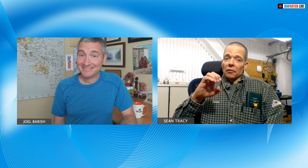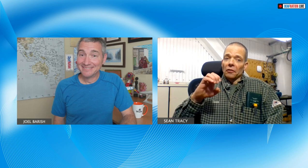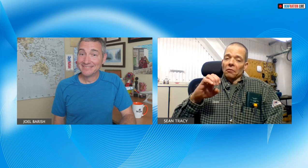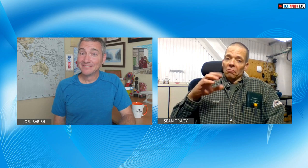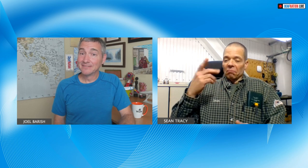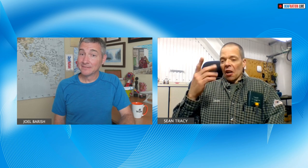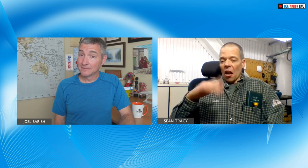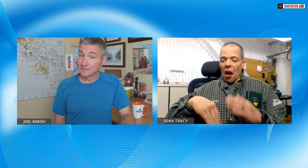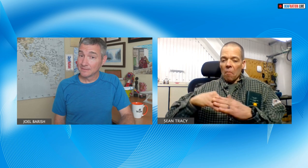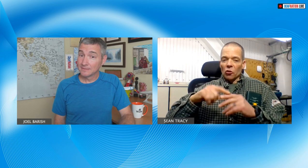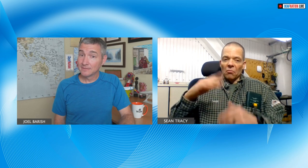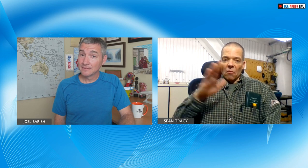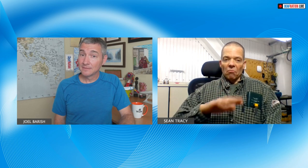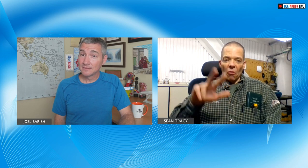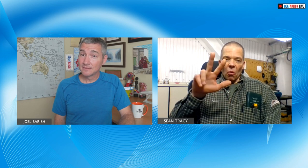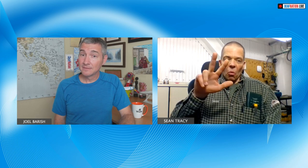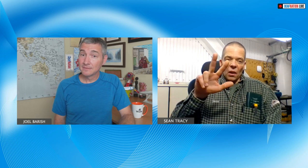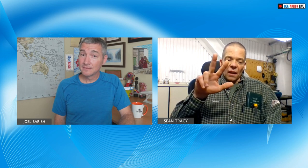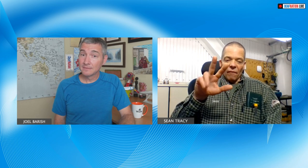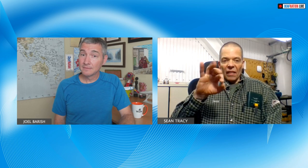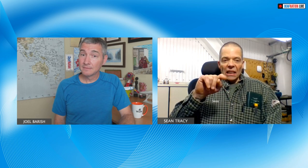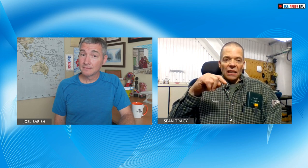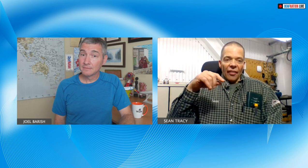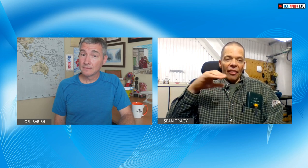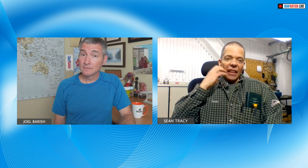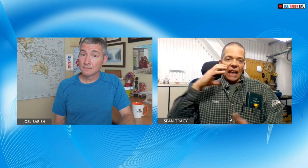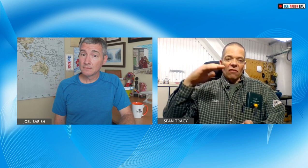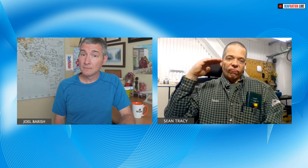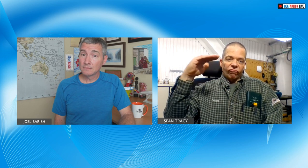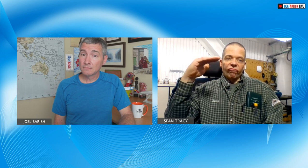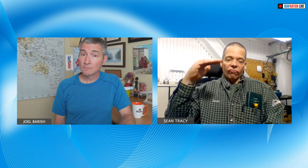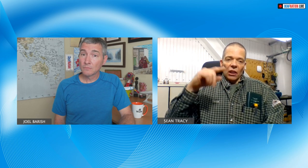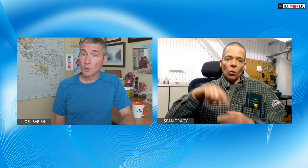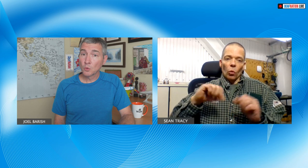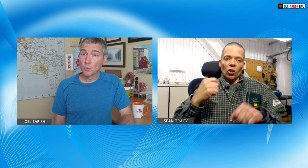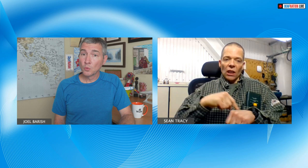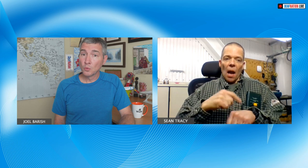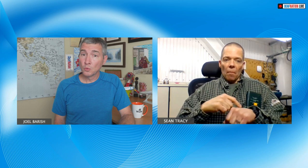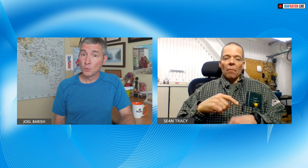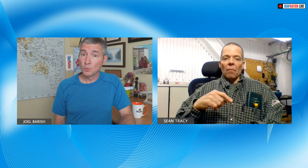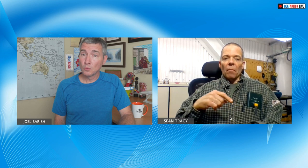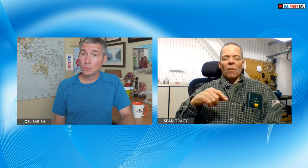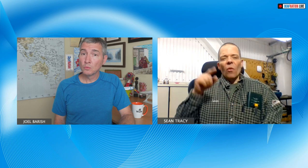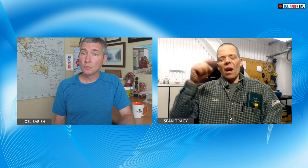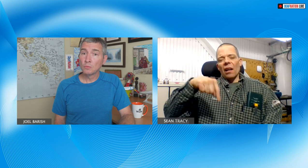The ice can get to about 3 feet thick during the winter time.